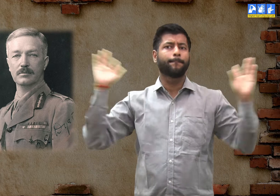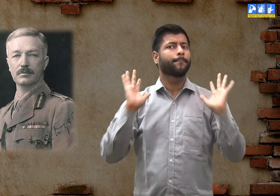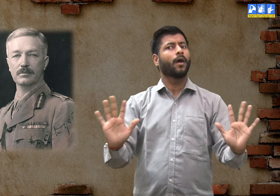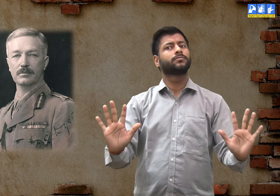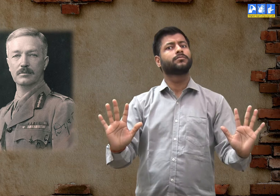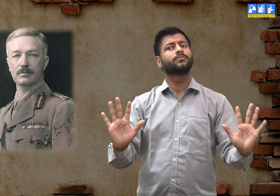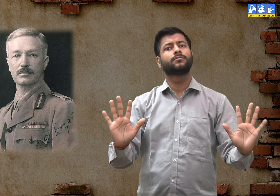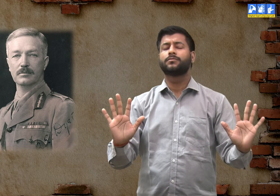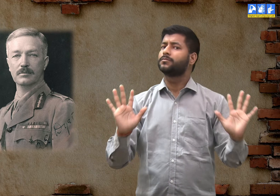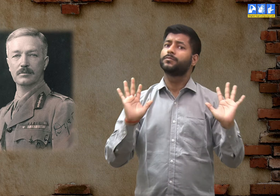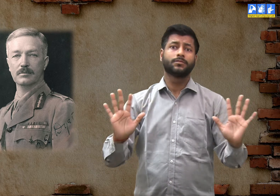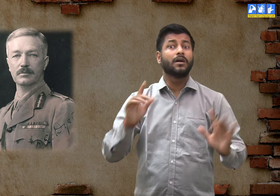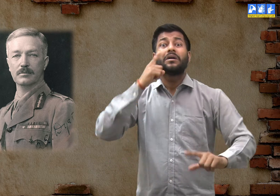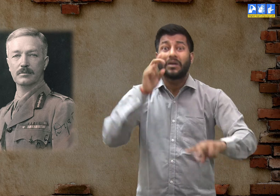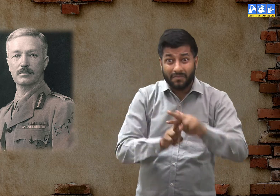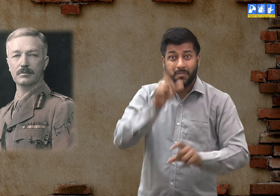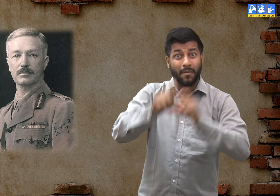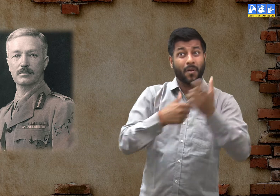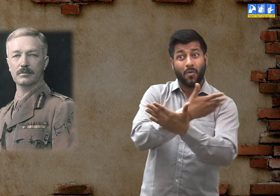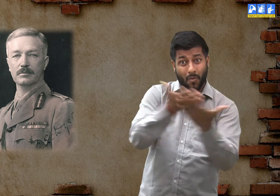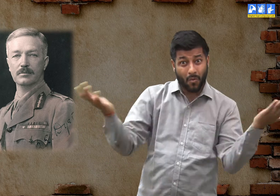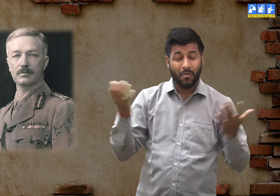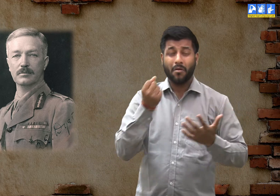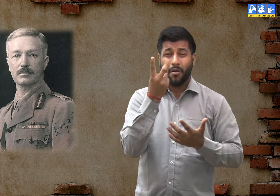Gatherings of more than four people were prohibited.